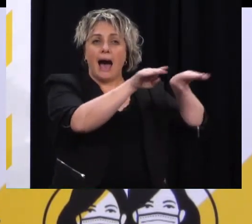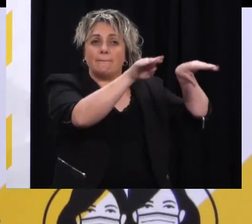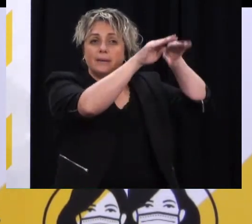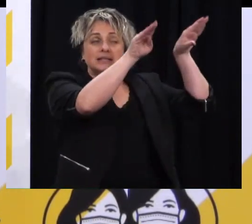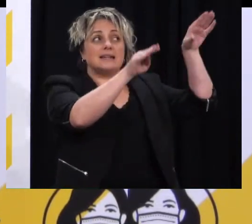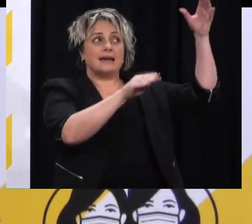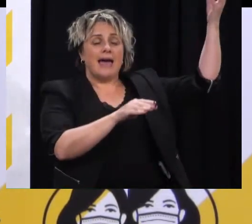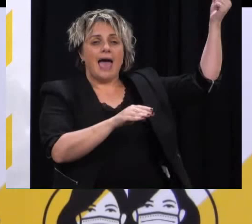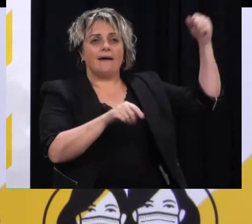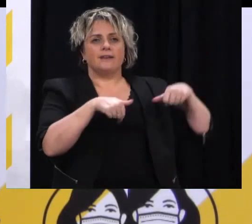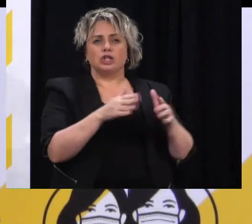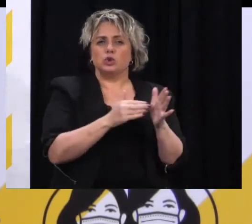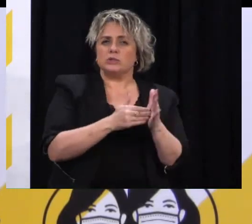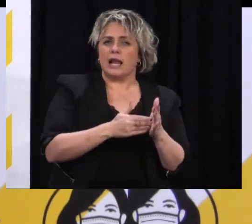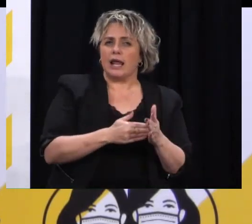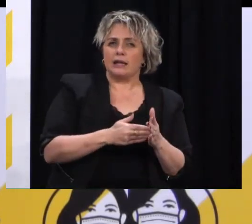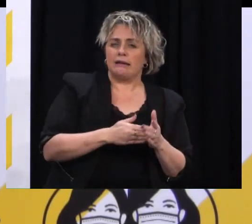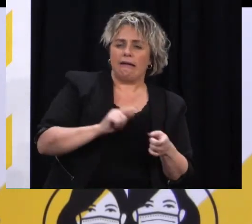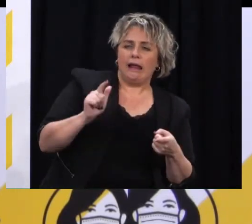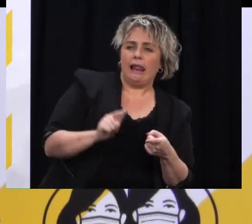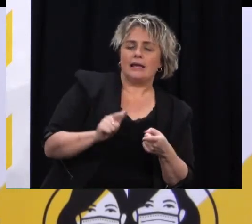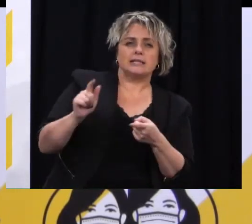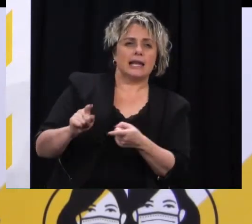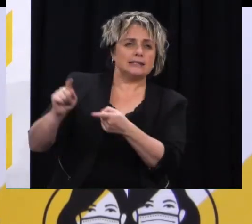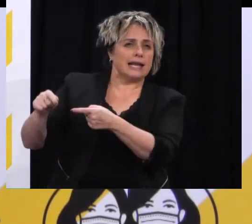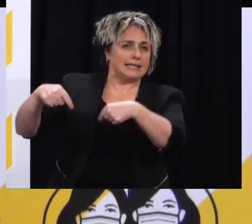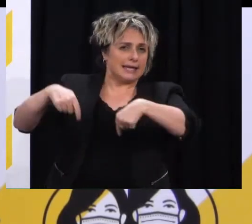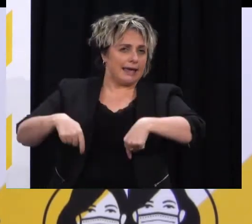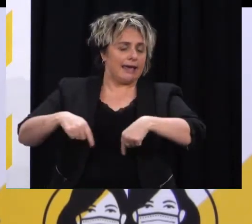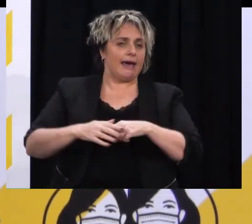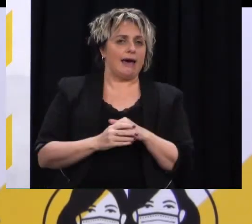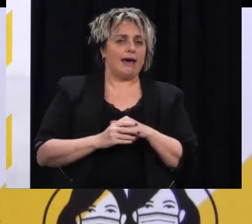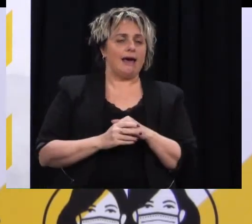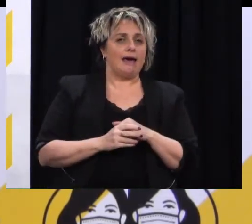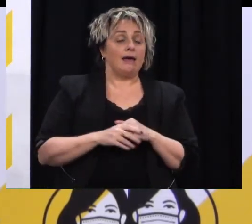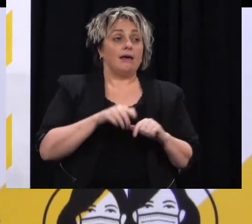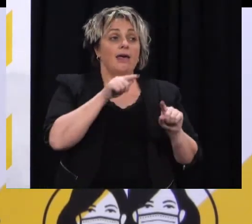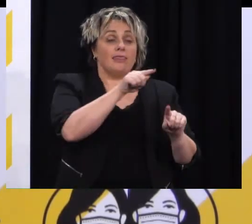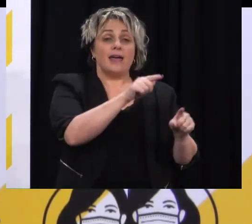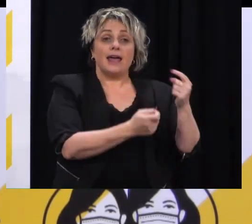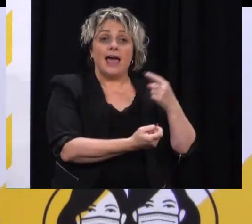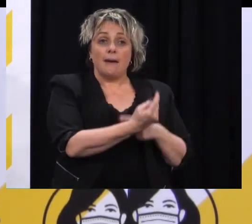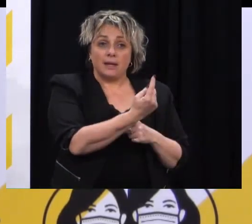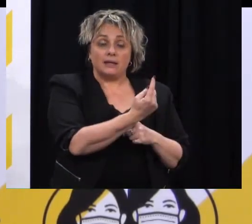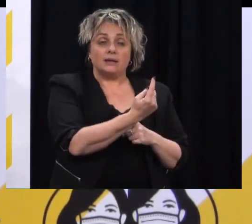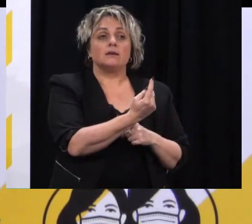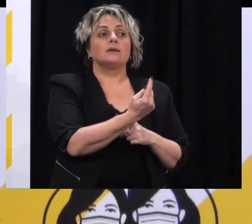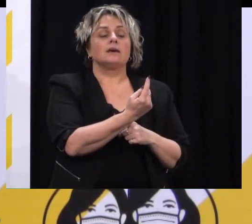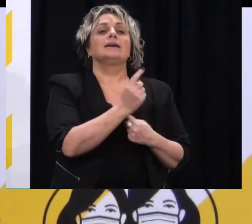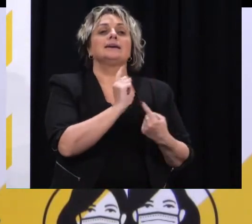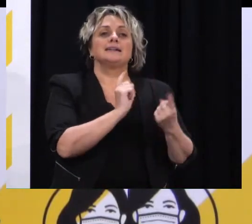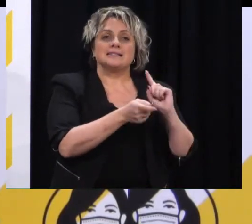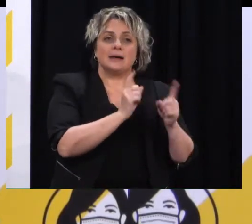Dr Bloomfield? >> Well, I think what we have seen from overseas and population density